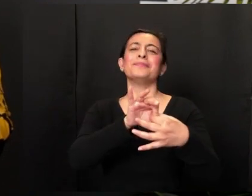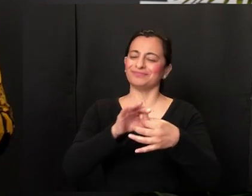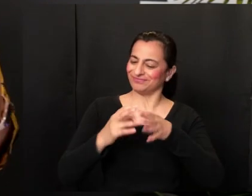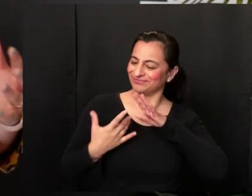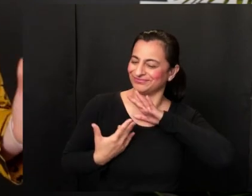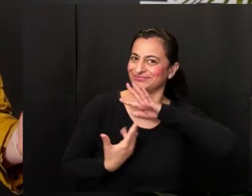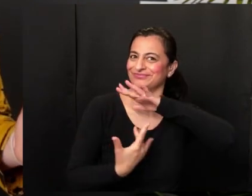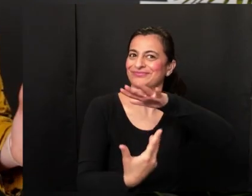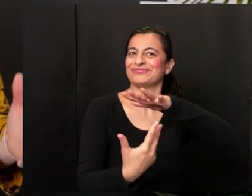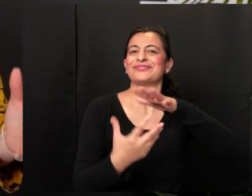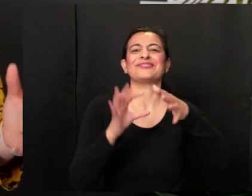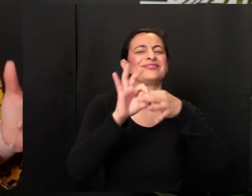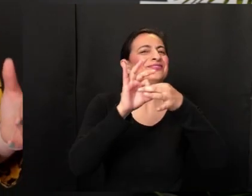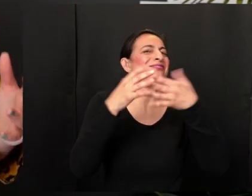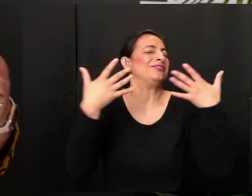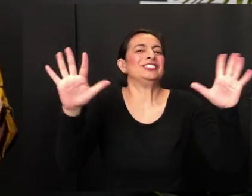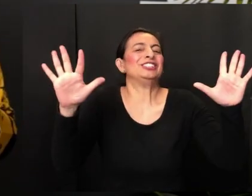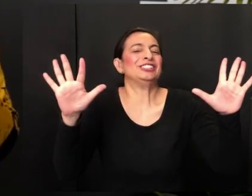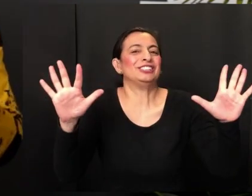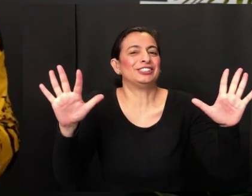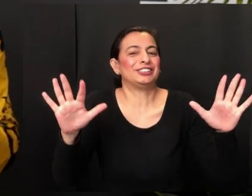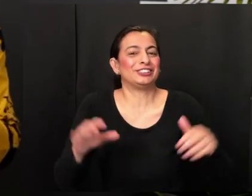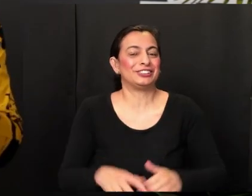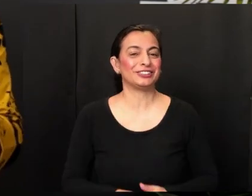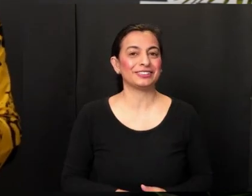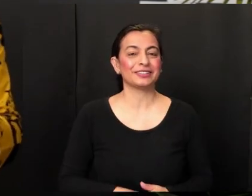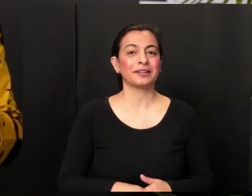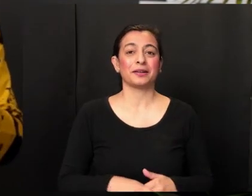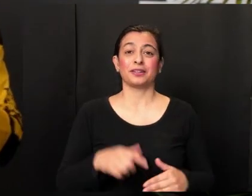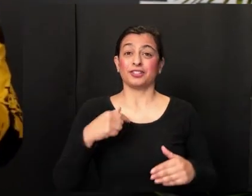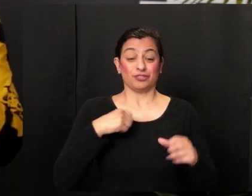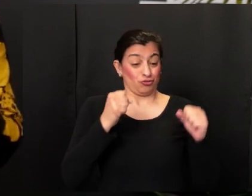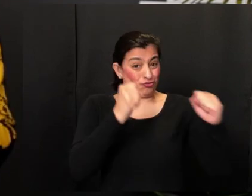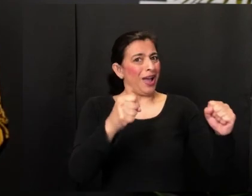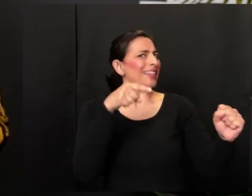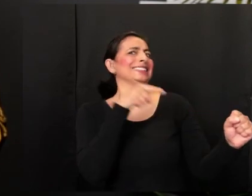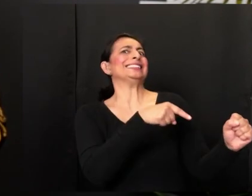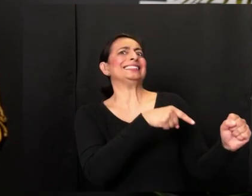But those are my strengths, and they were my strengths because of my disabilities.